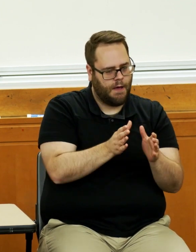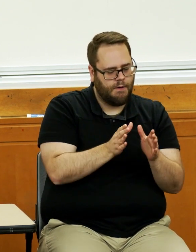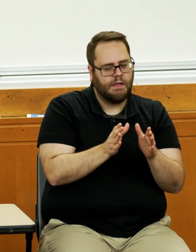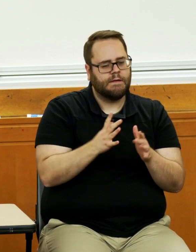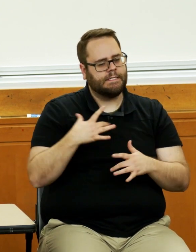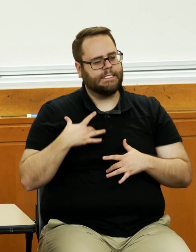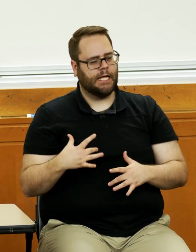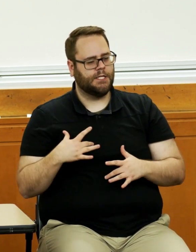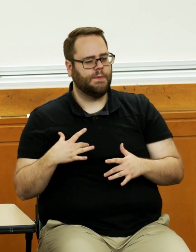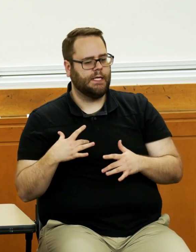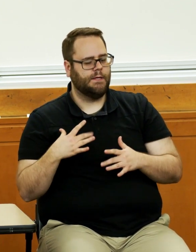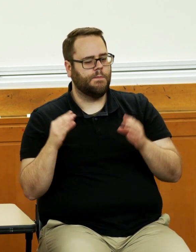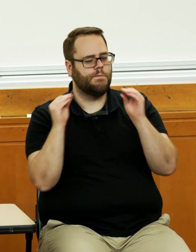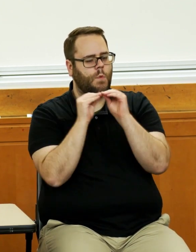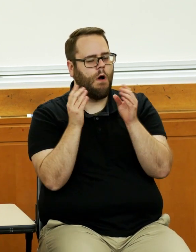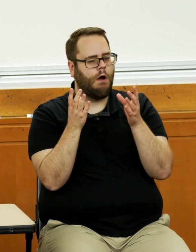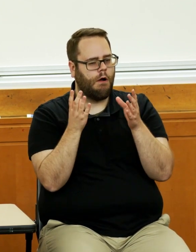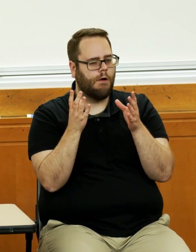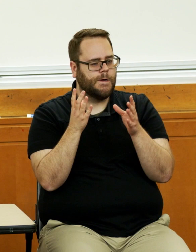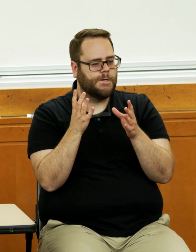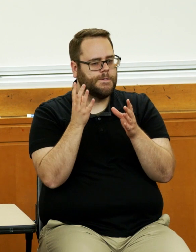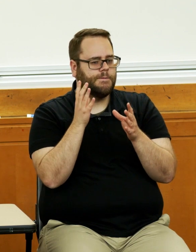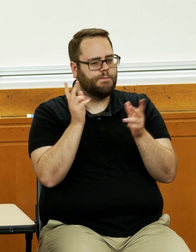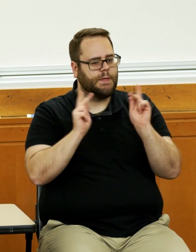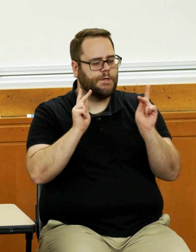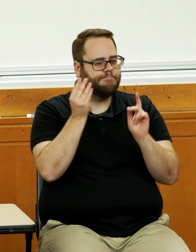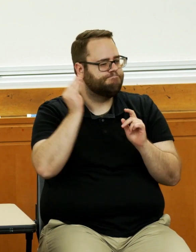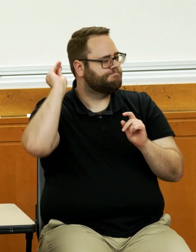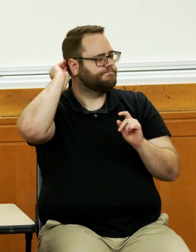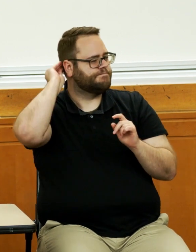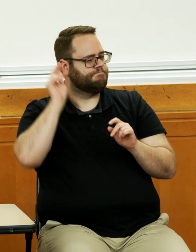to remain in the public's mind at the expense of the people on the ground who built the foundation.